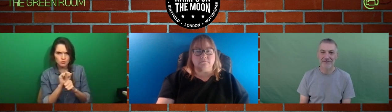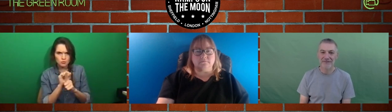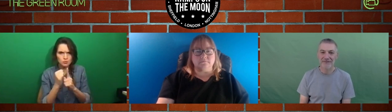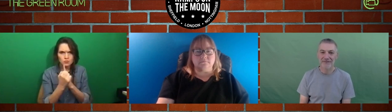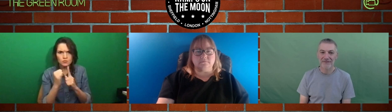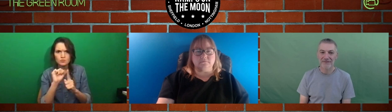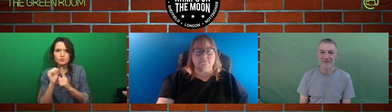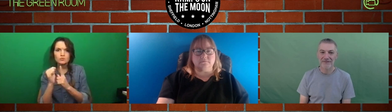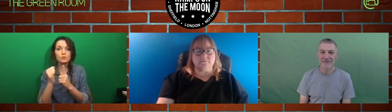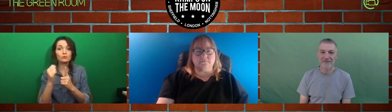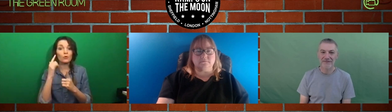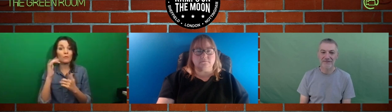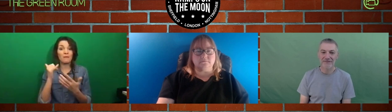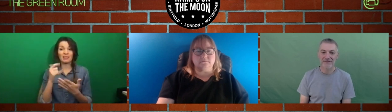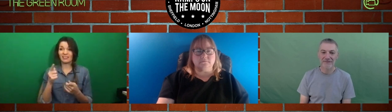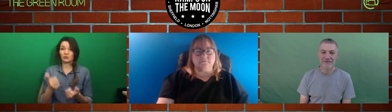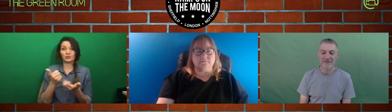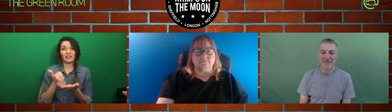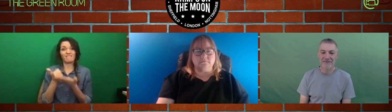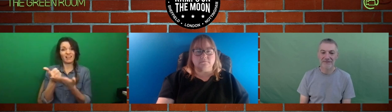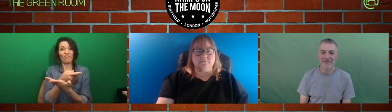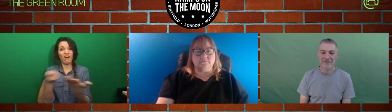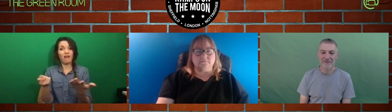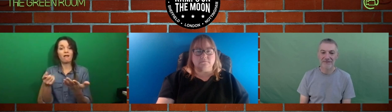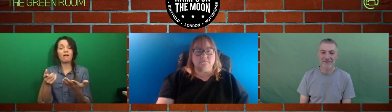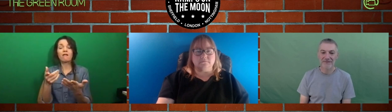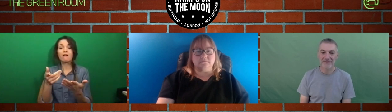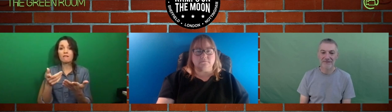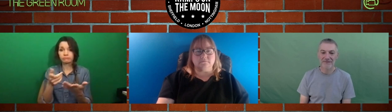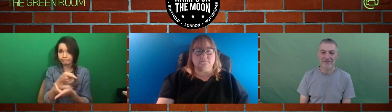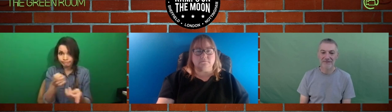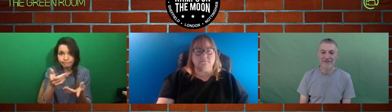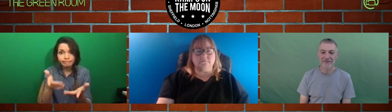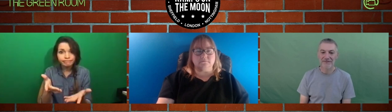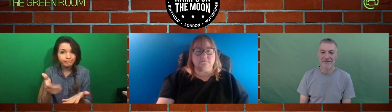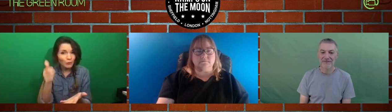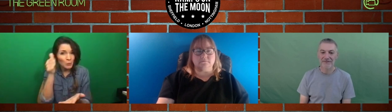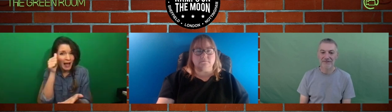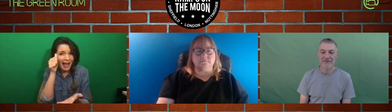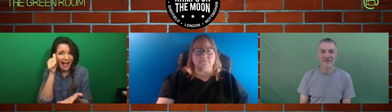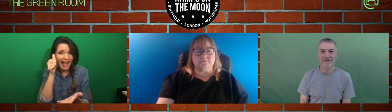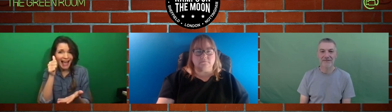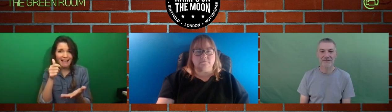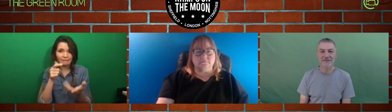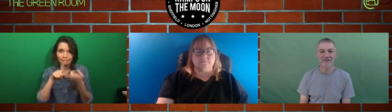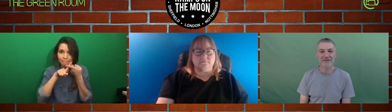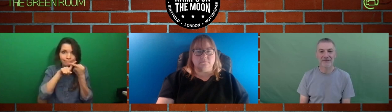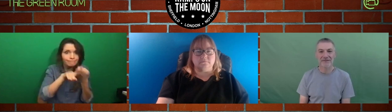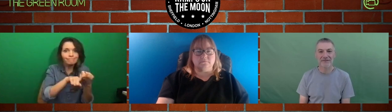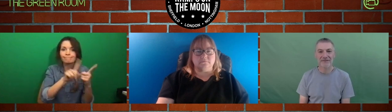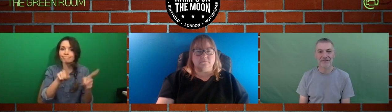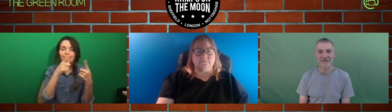other companies is that they have to be aware that it is ever-changing and that there needs